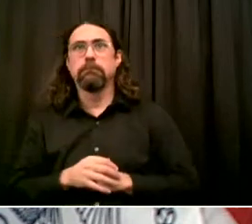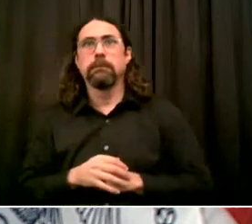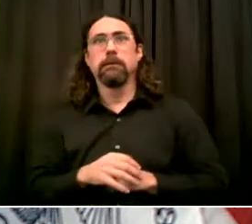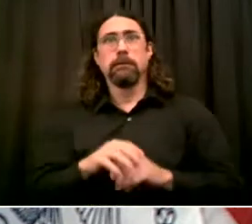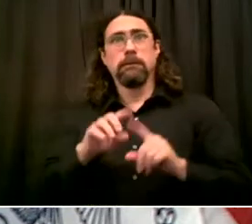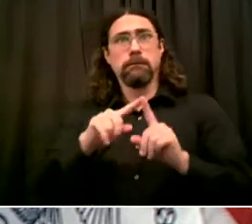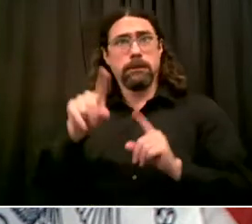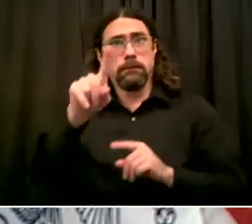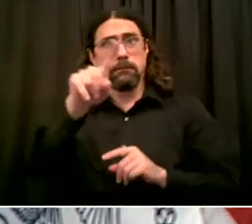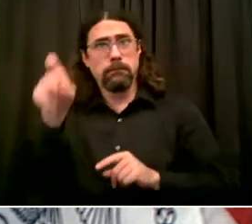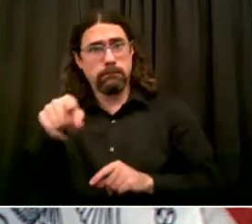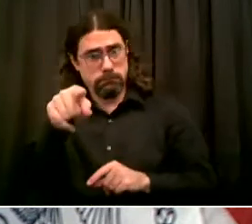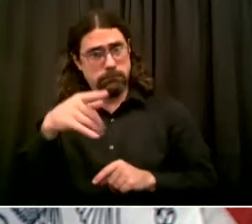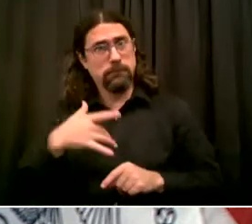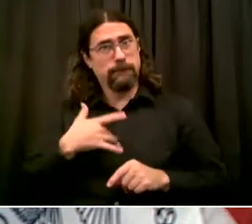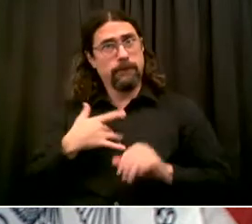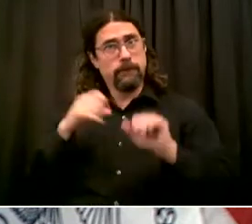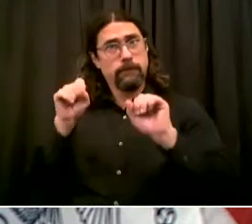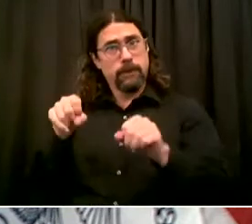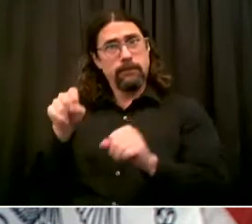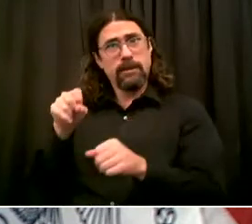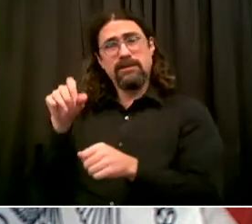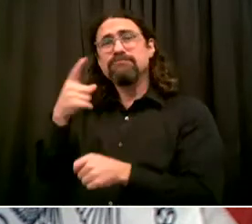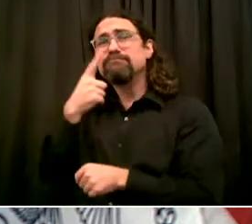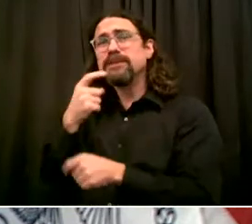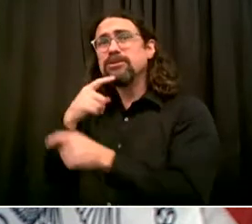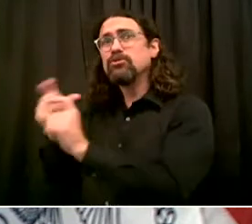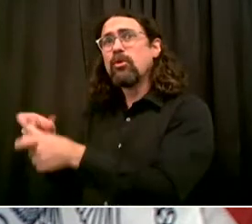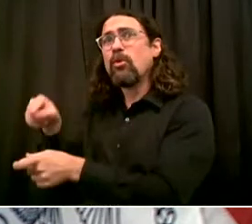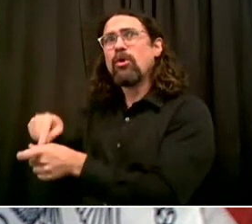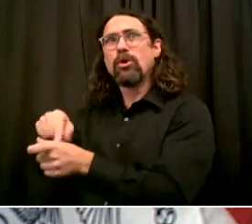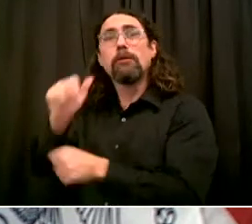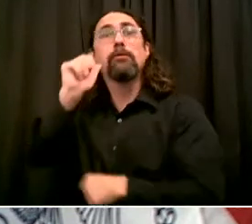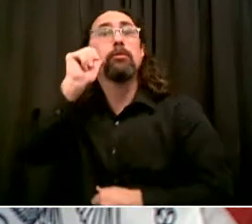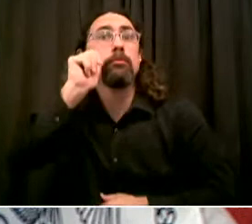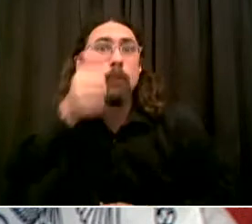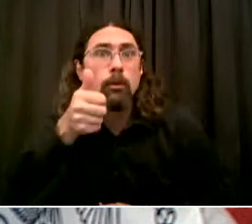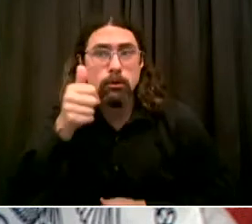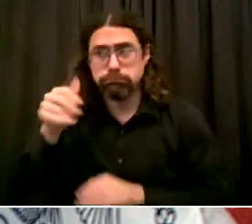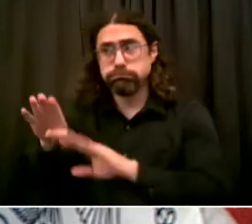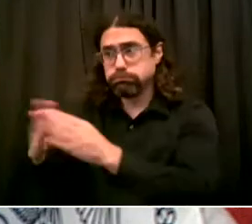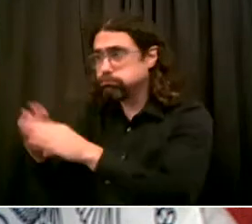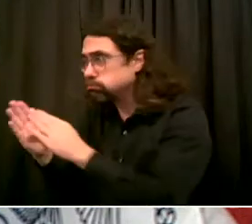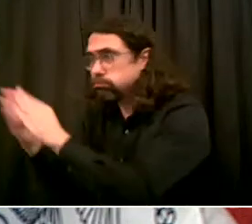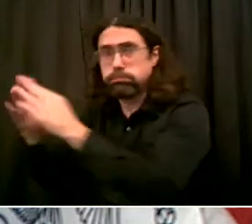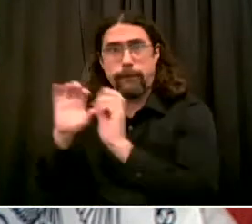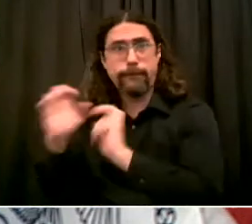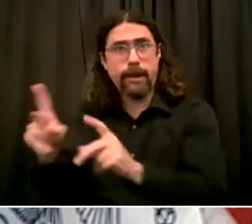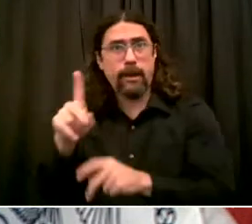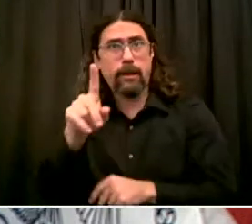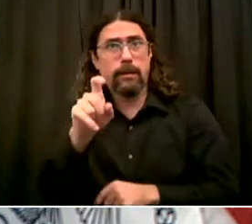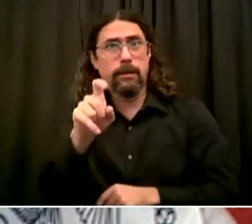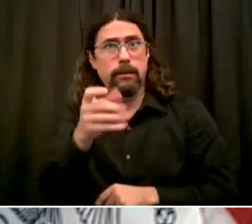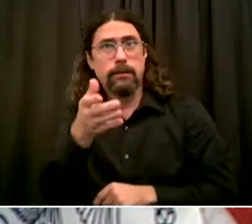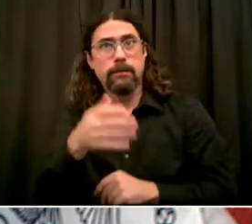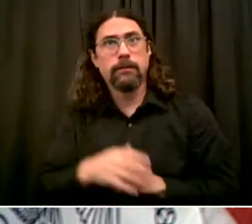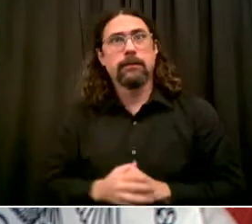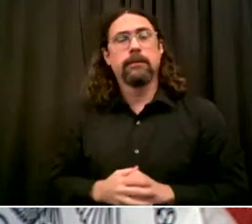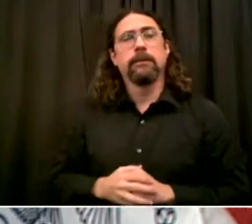THAT RESTRICTS ARE READY TO BE LIFTED OR WILL THEY BE IN PLACE E FOR A WHILE LONGER? I'LL SAY